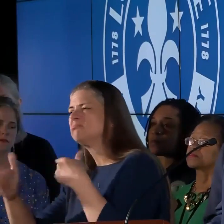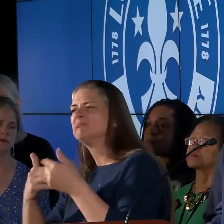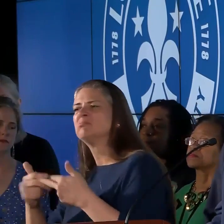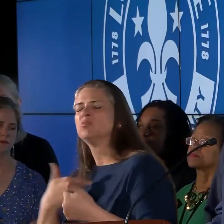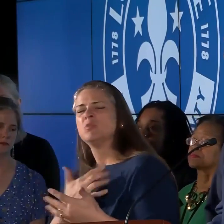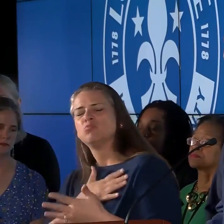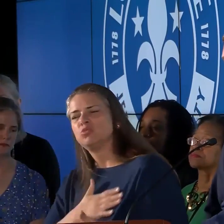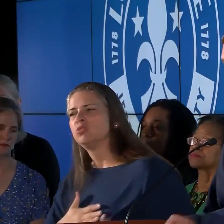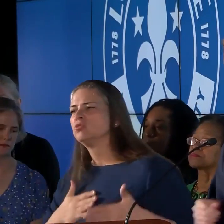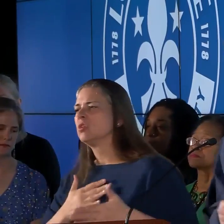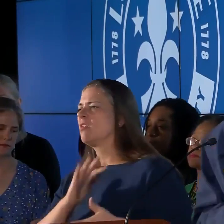doing their very best.